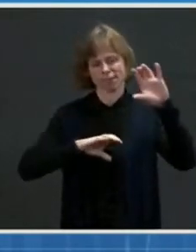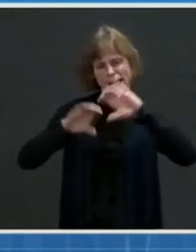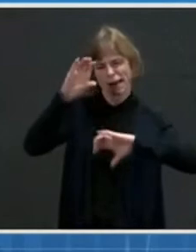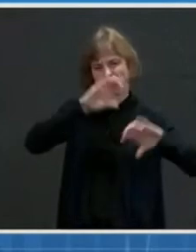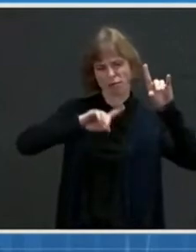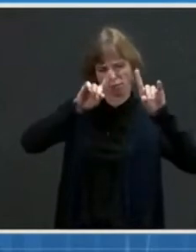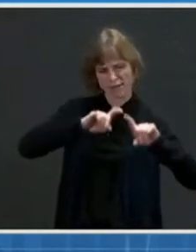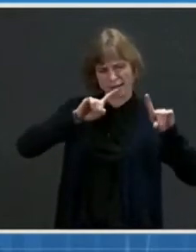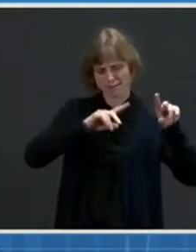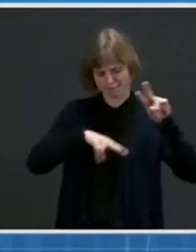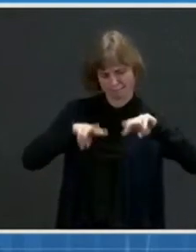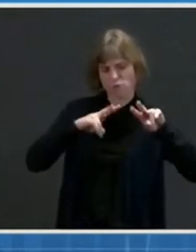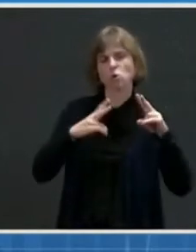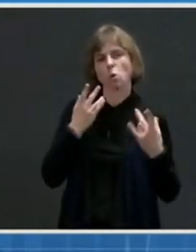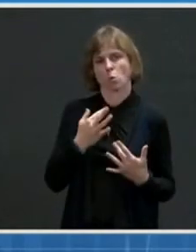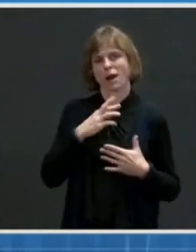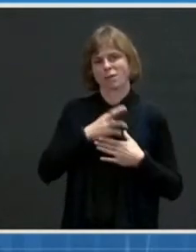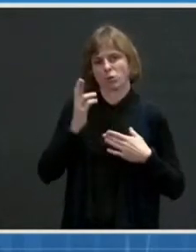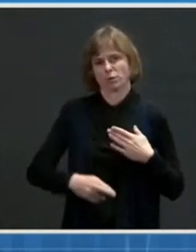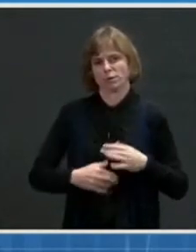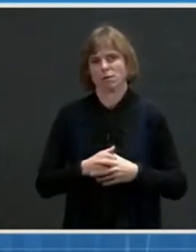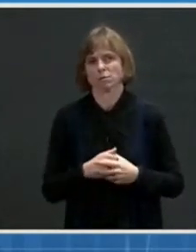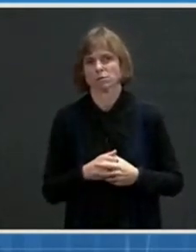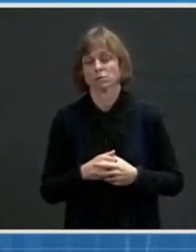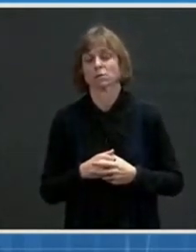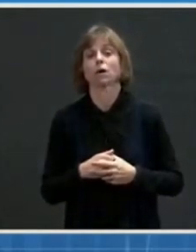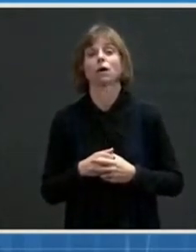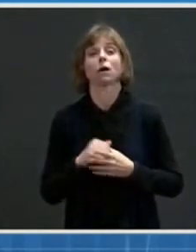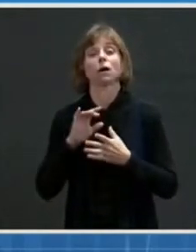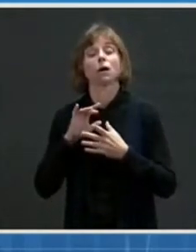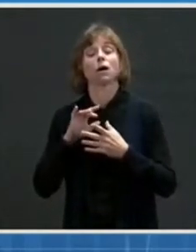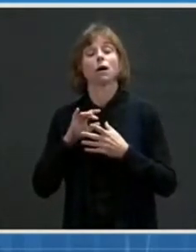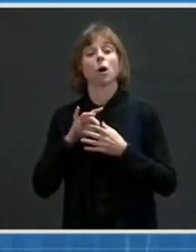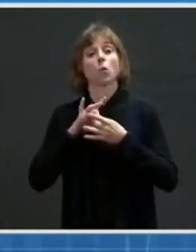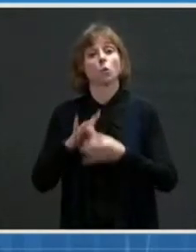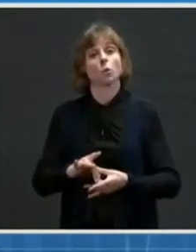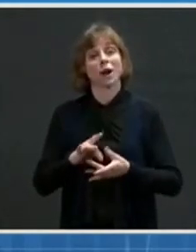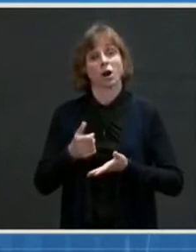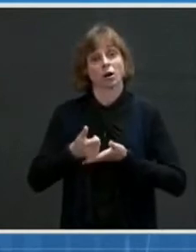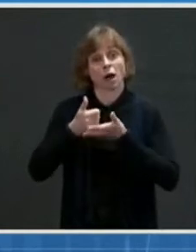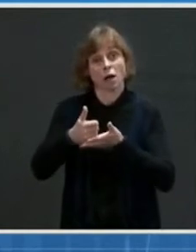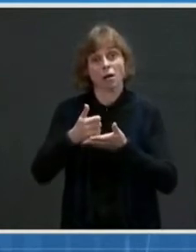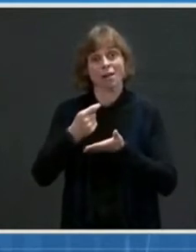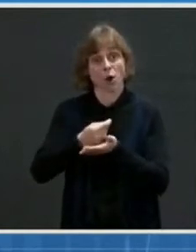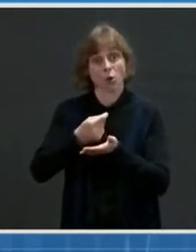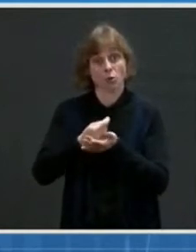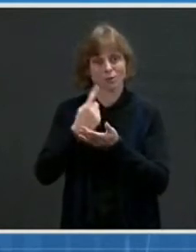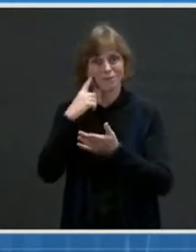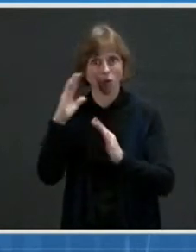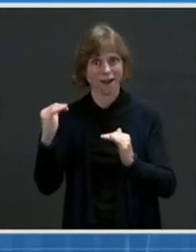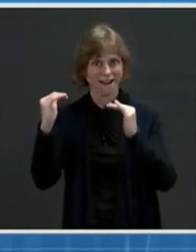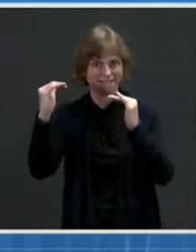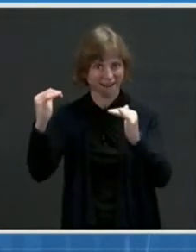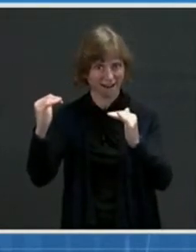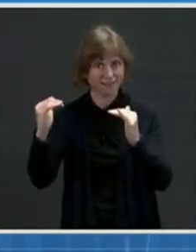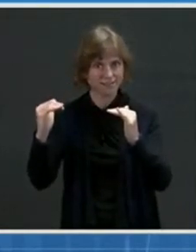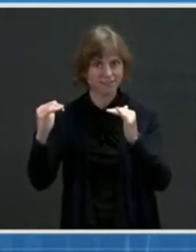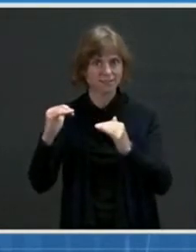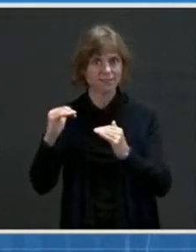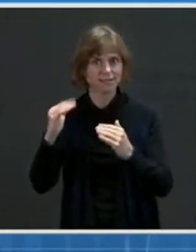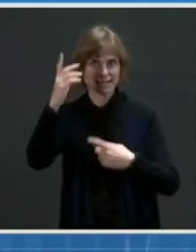AND THEN HYPERRER IMMUNE